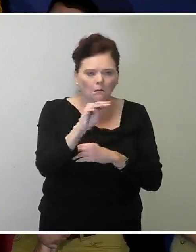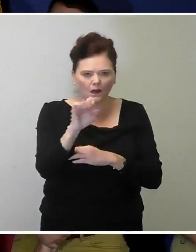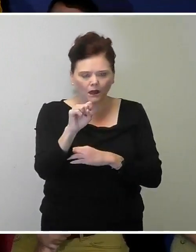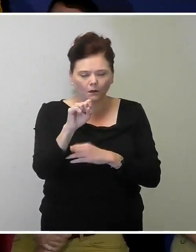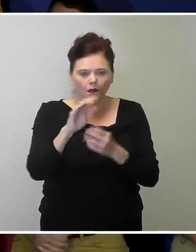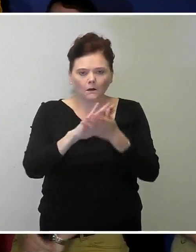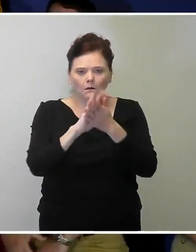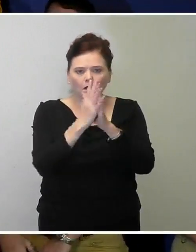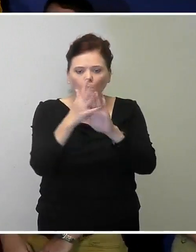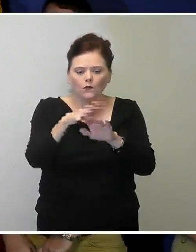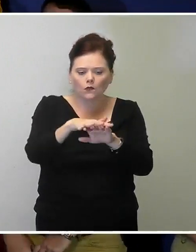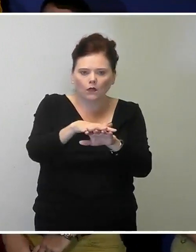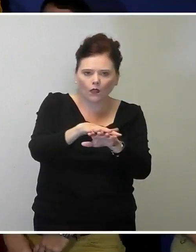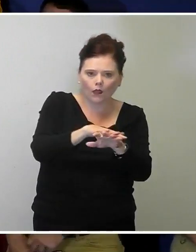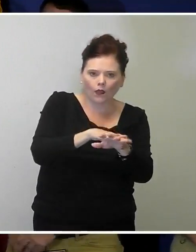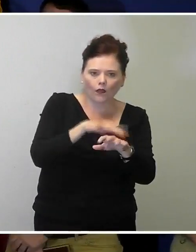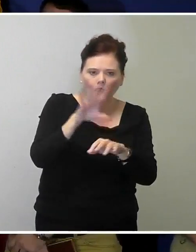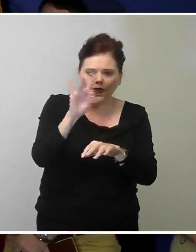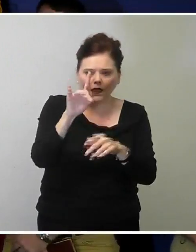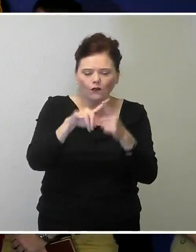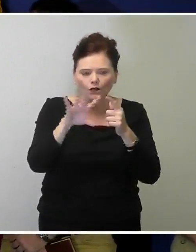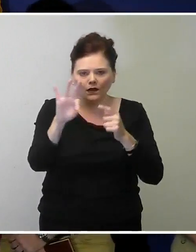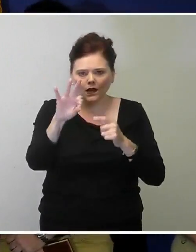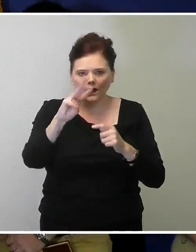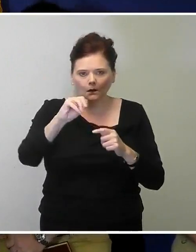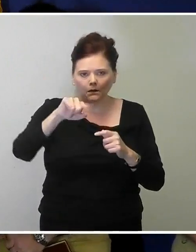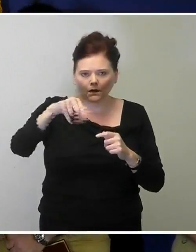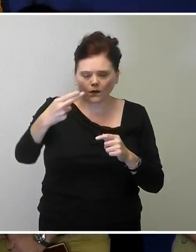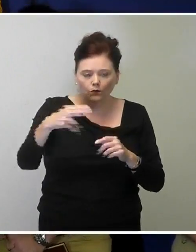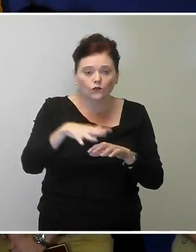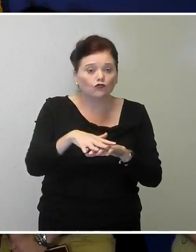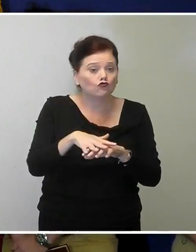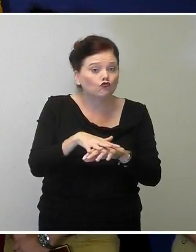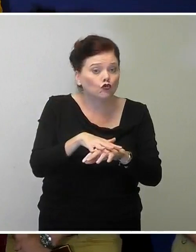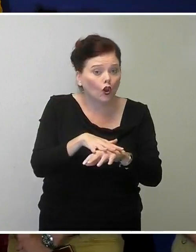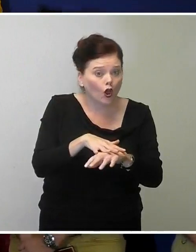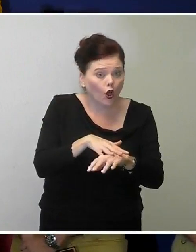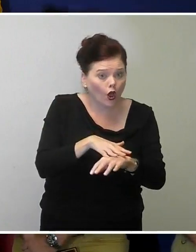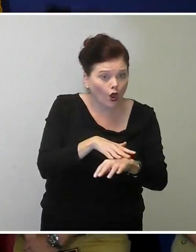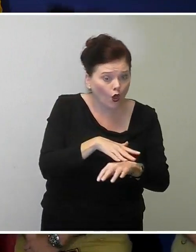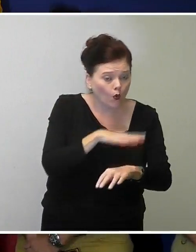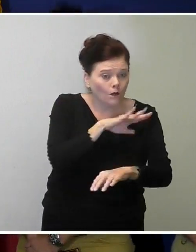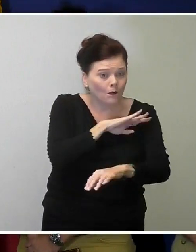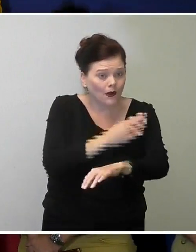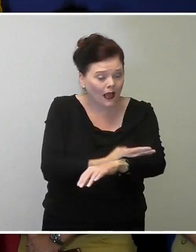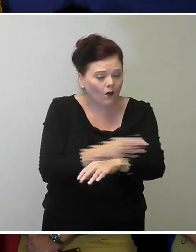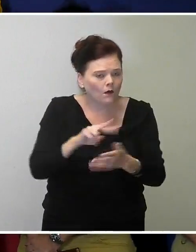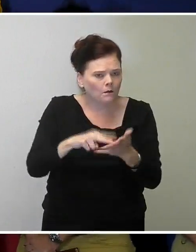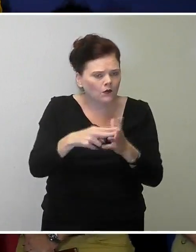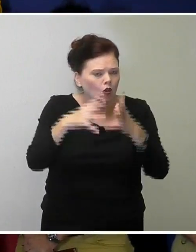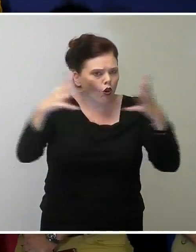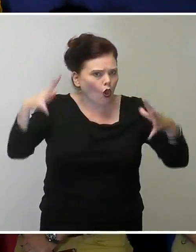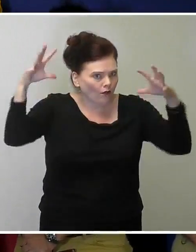EYE OF THE STORM HAD ENTERED IN TO MISSISSIPPI. WE KNEW IT HAD SLOWED DOWN TO EIGHT TO 9 MILES PER HOUR.